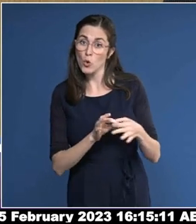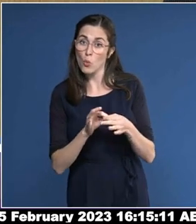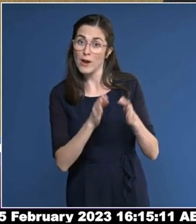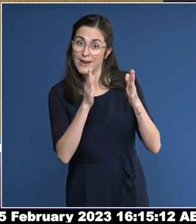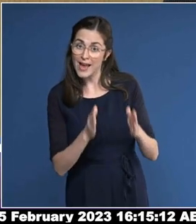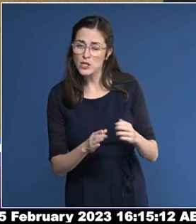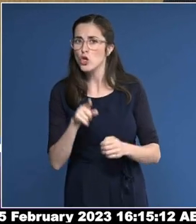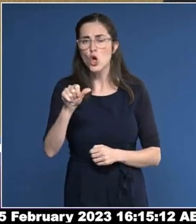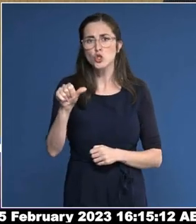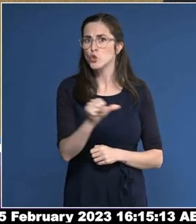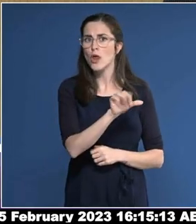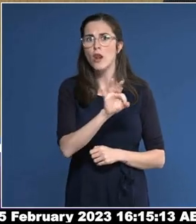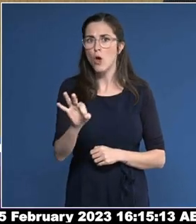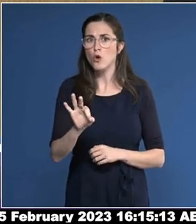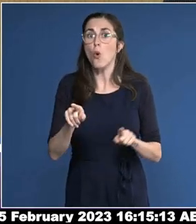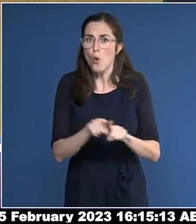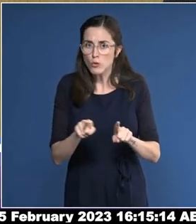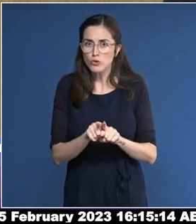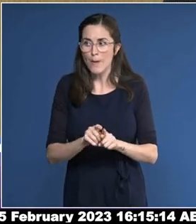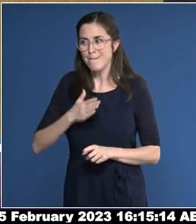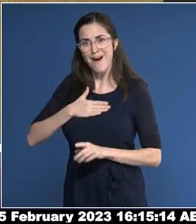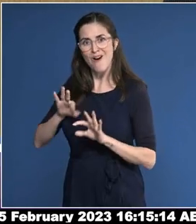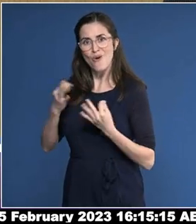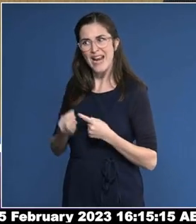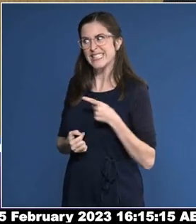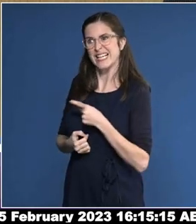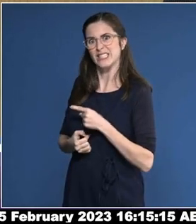the same provider to the same participant for other supports and services.